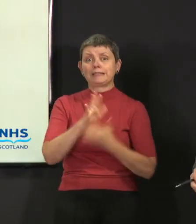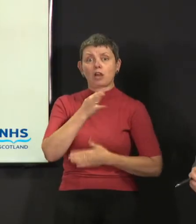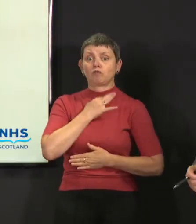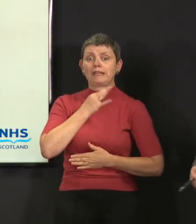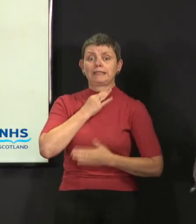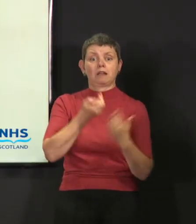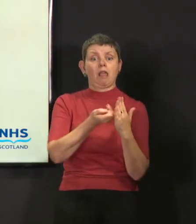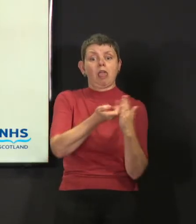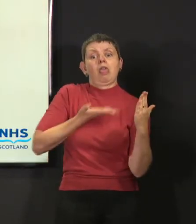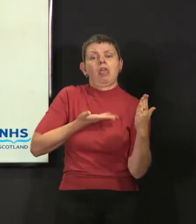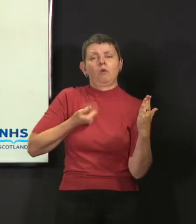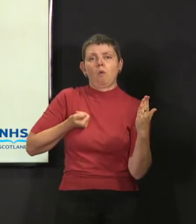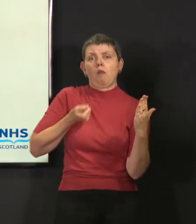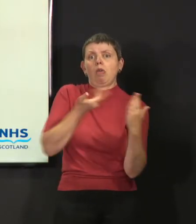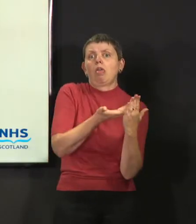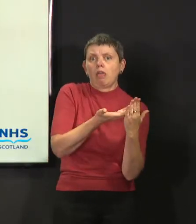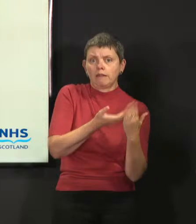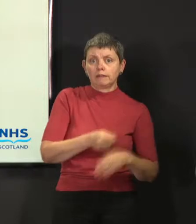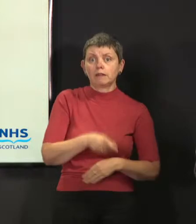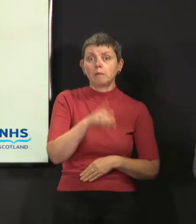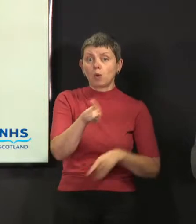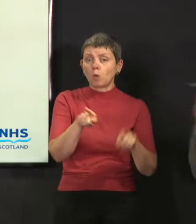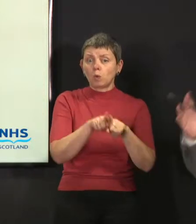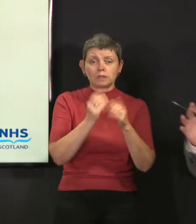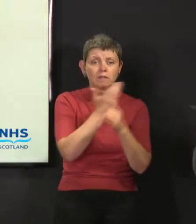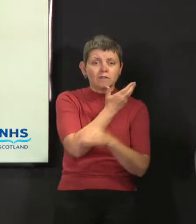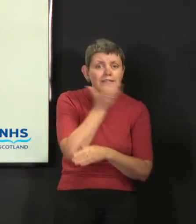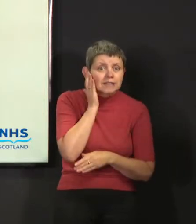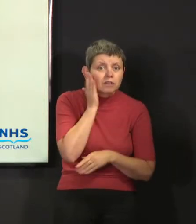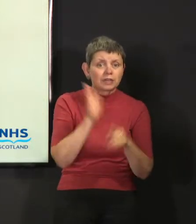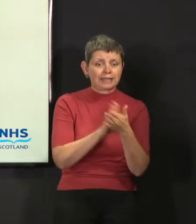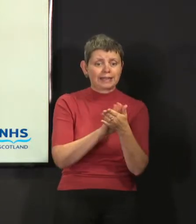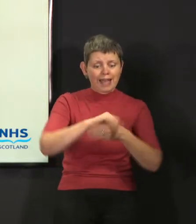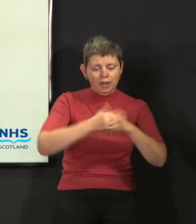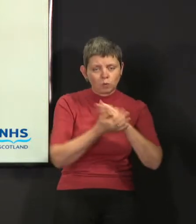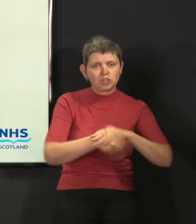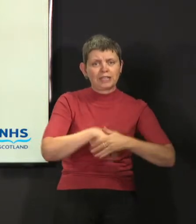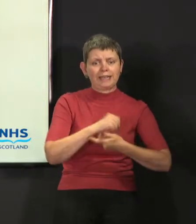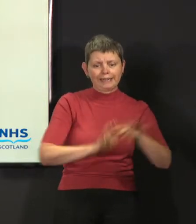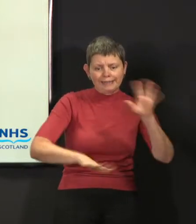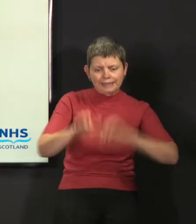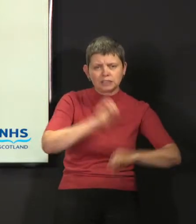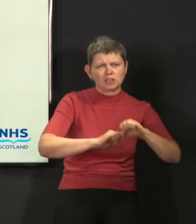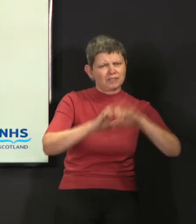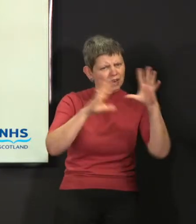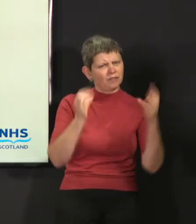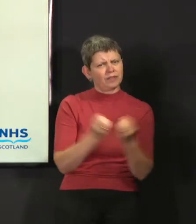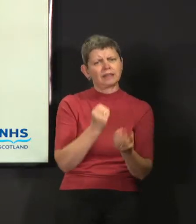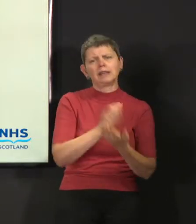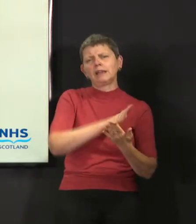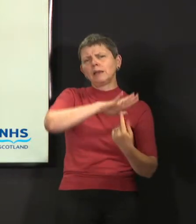across but also face coverings, hand-washing, cleaning surfaces and everything else you know so well. Perhaps